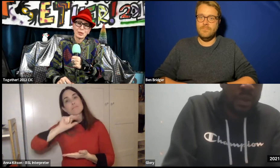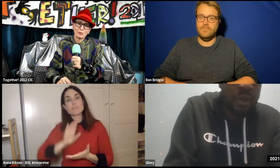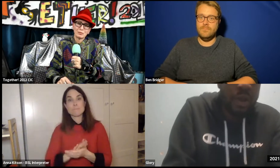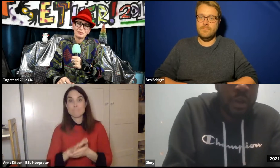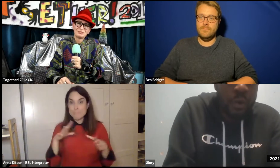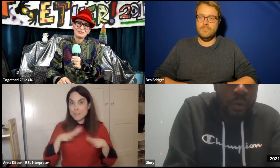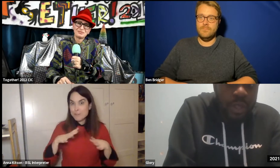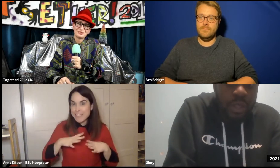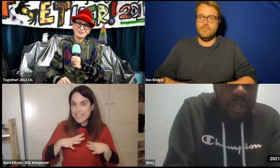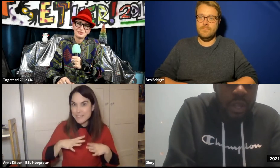Are you